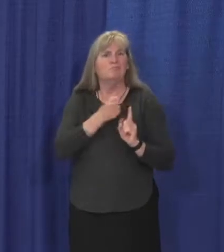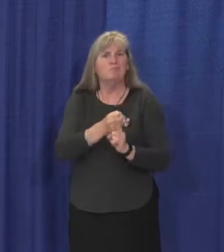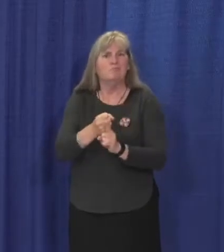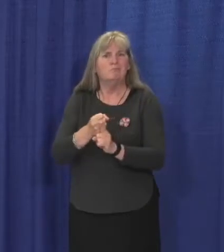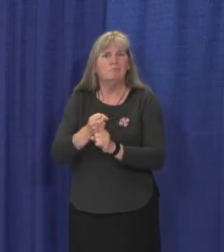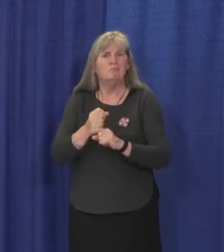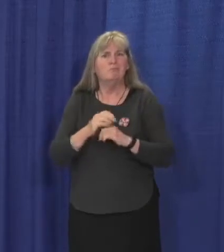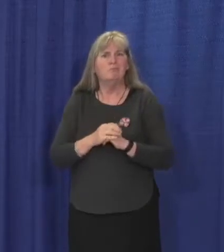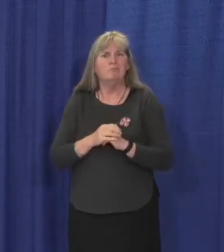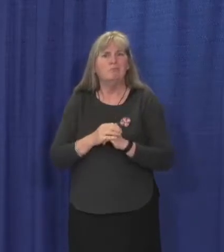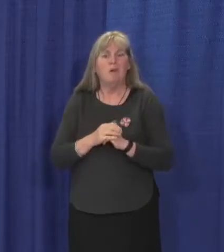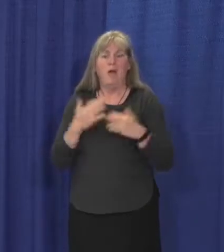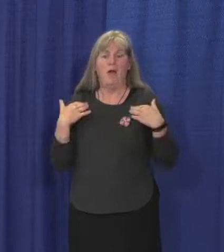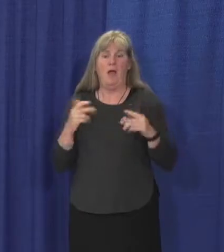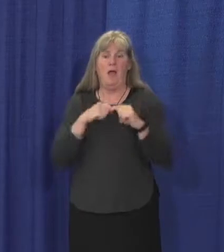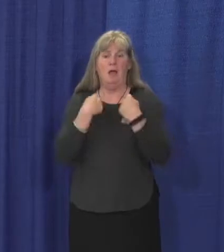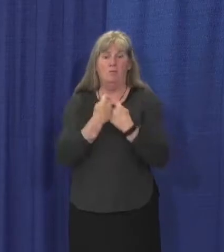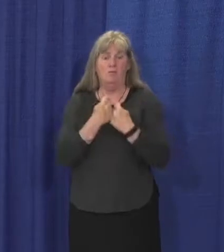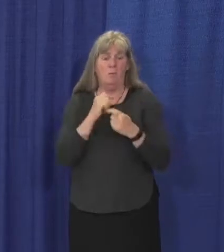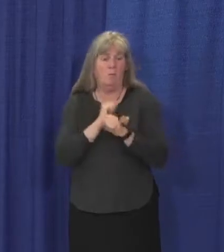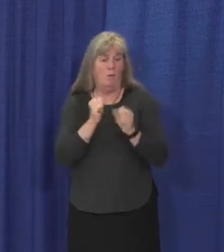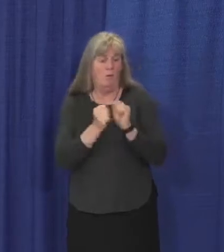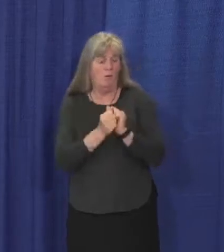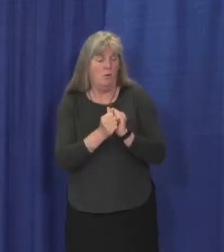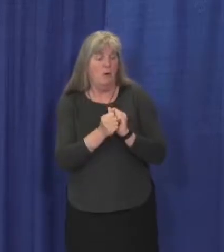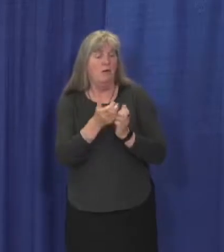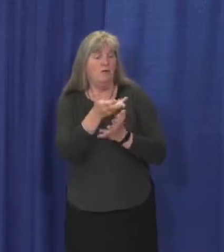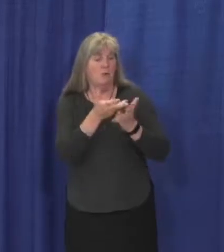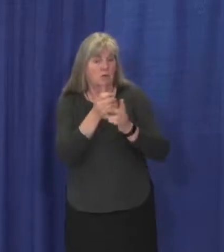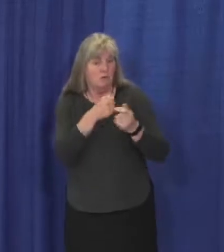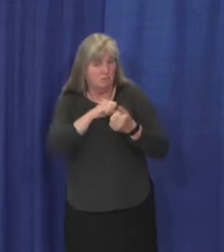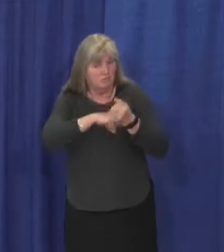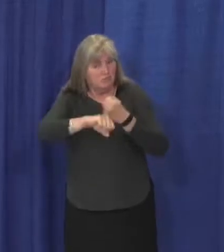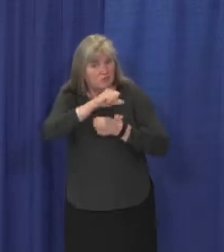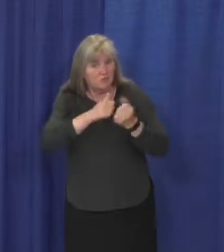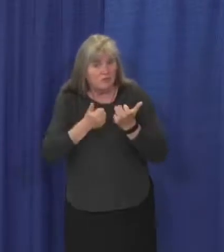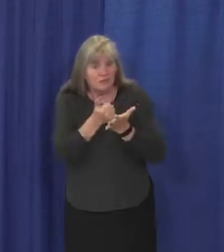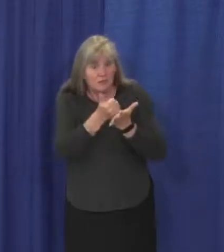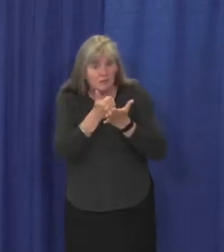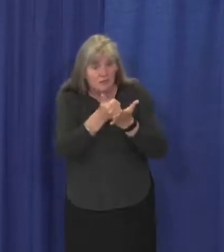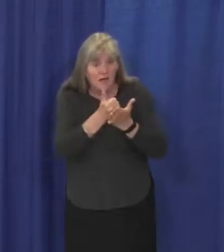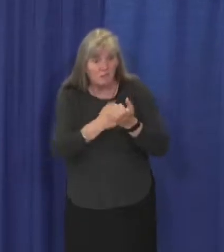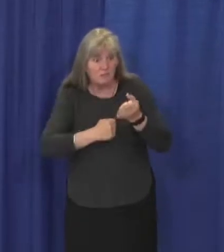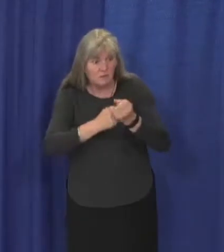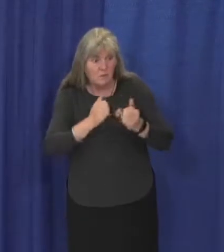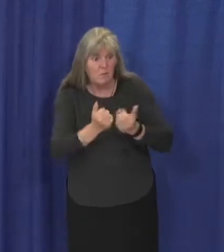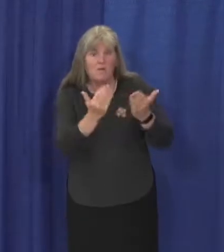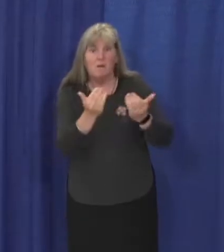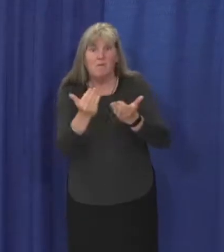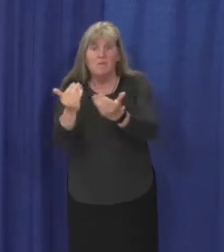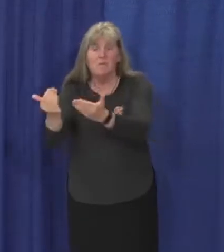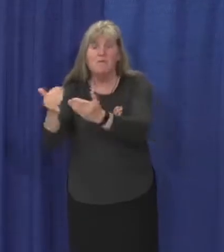population. Our teams are working closely to ensure necessary supports are